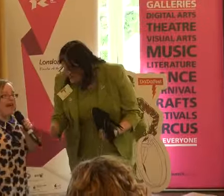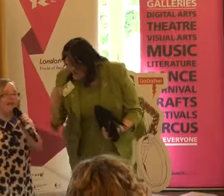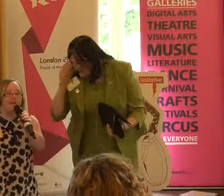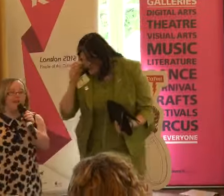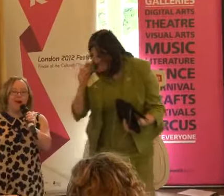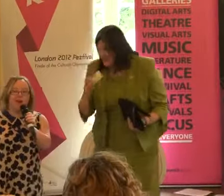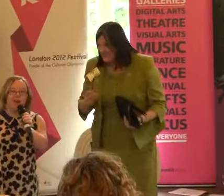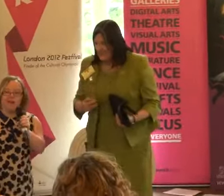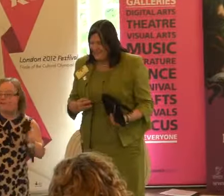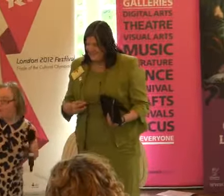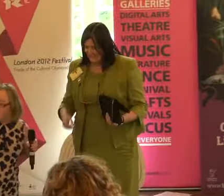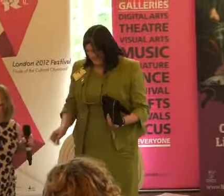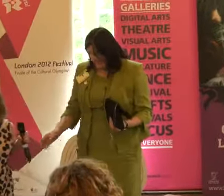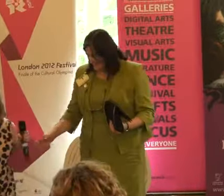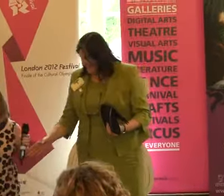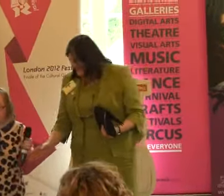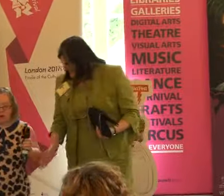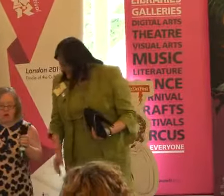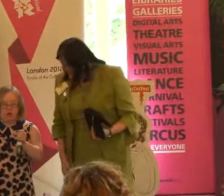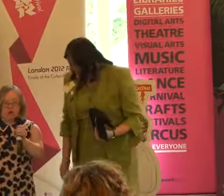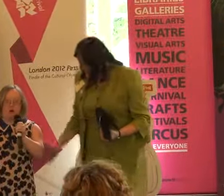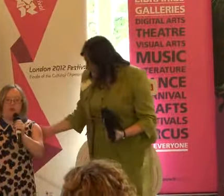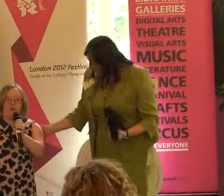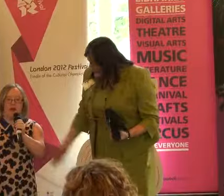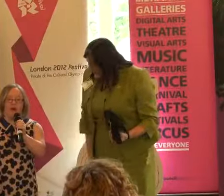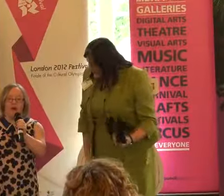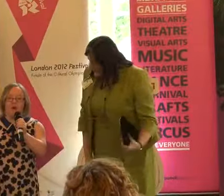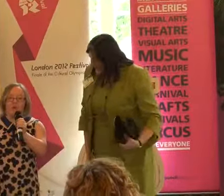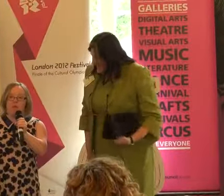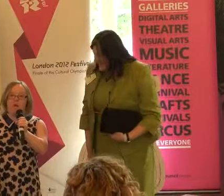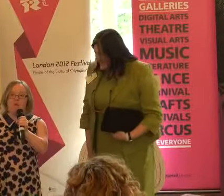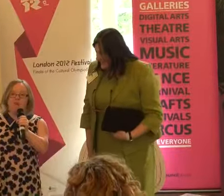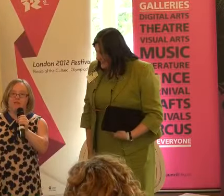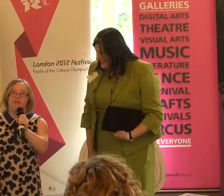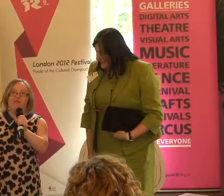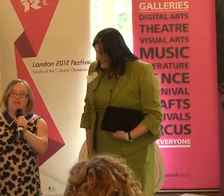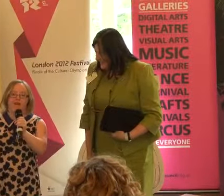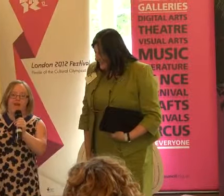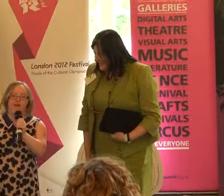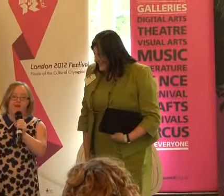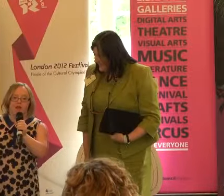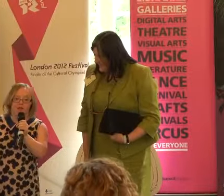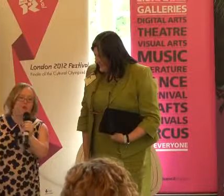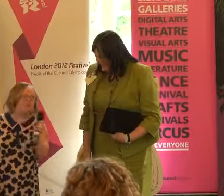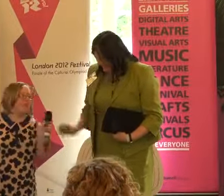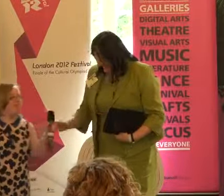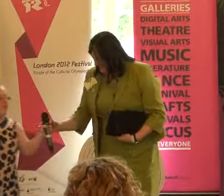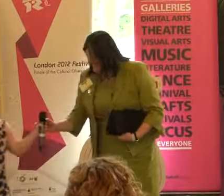I want to say thank you I want to say thank you to all my mentors Thank you very much, thank you